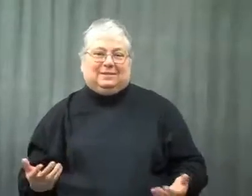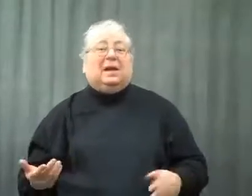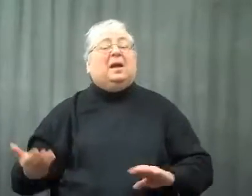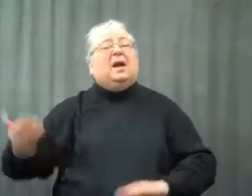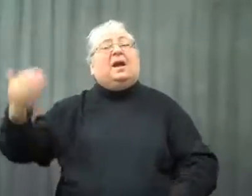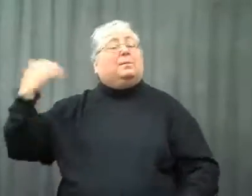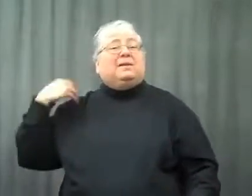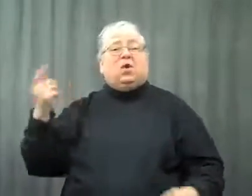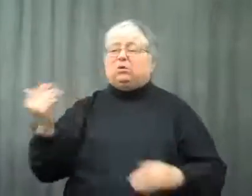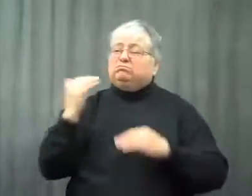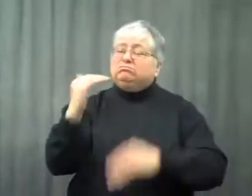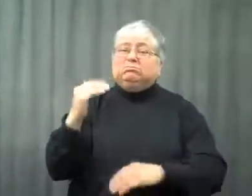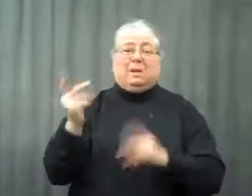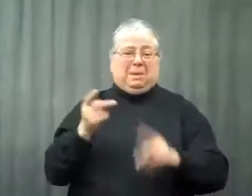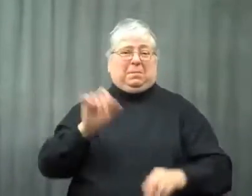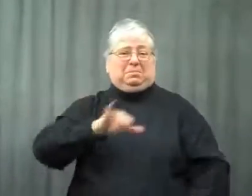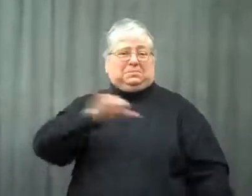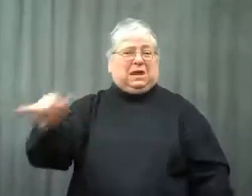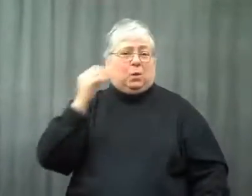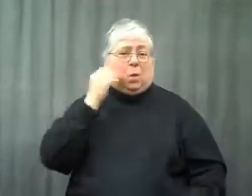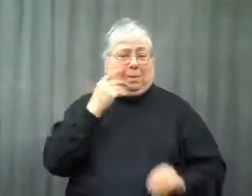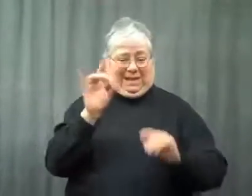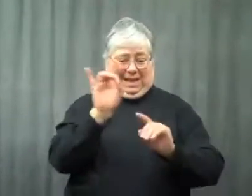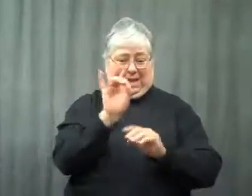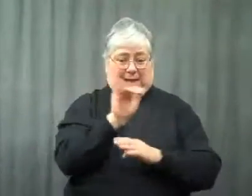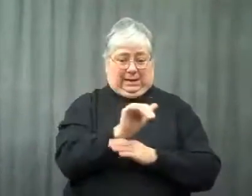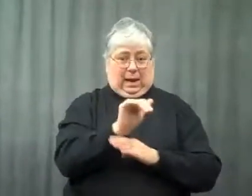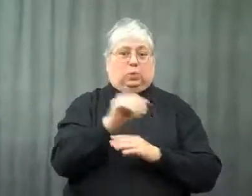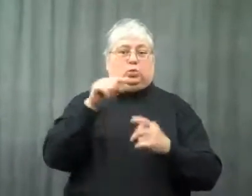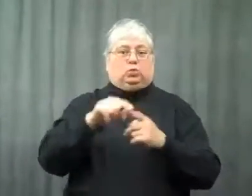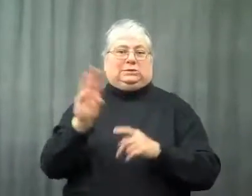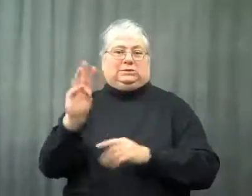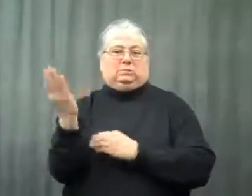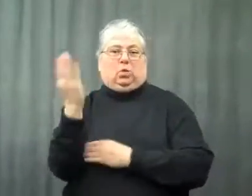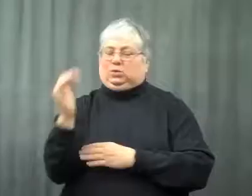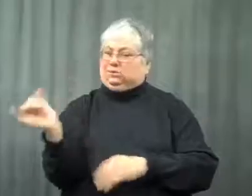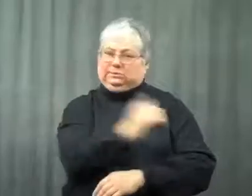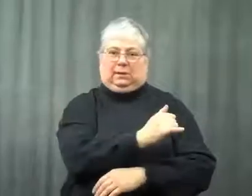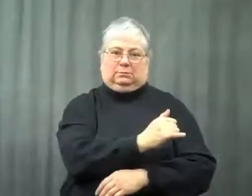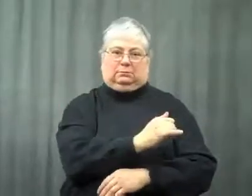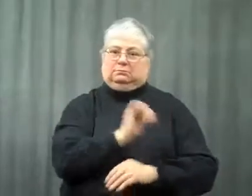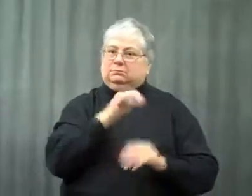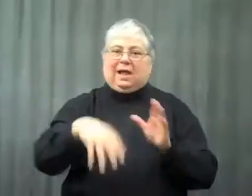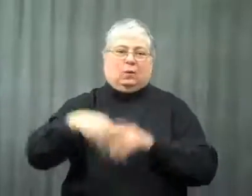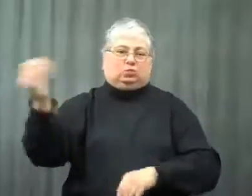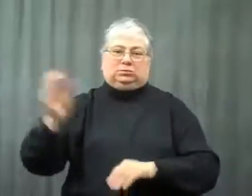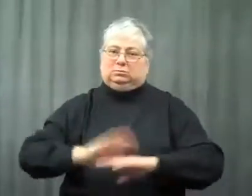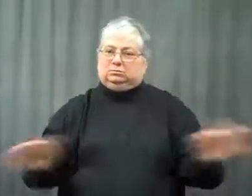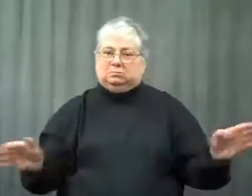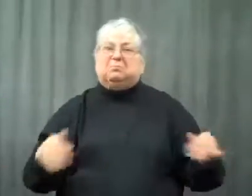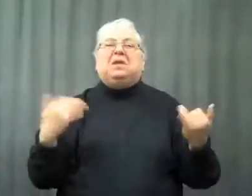Previously, people were under curfew from 8 pm to 6 am. They couldn't go out.